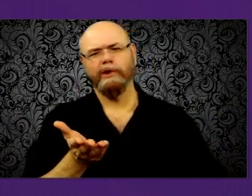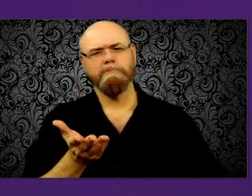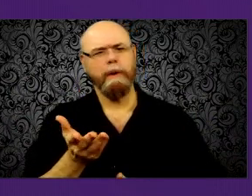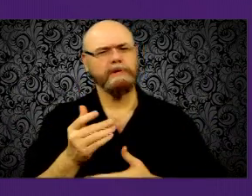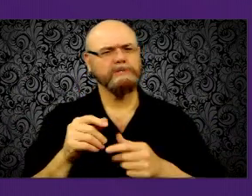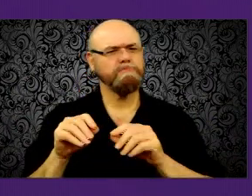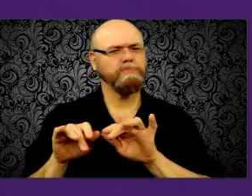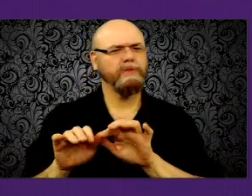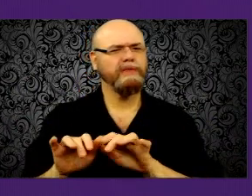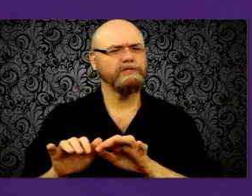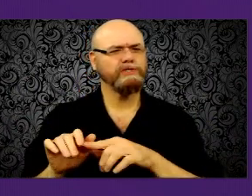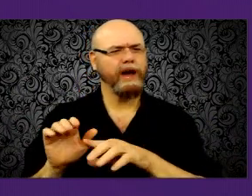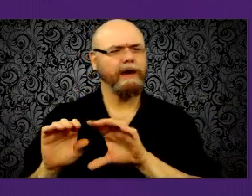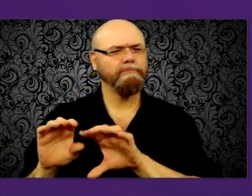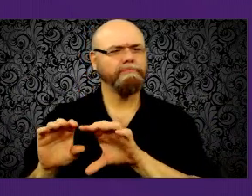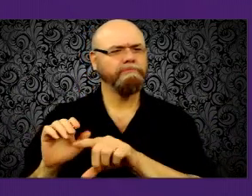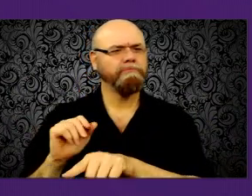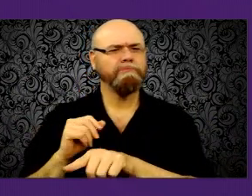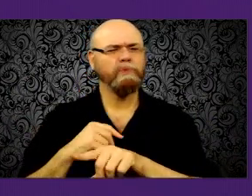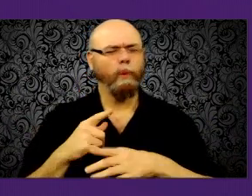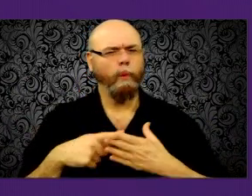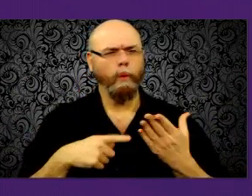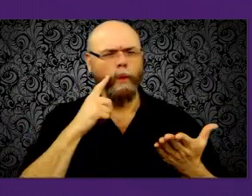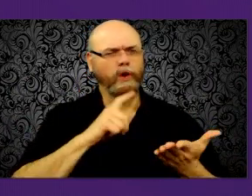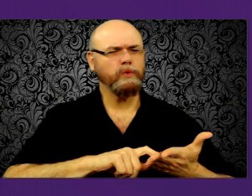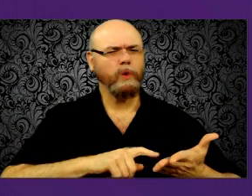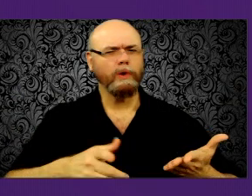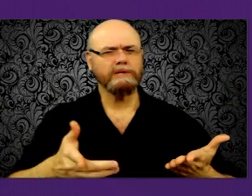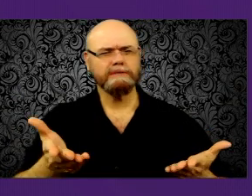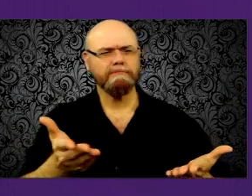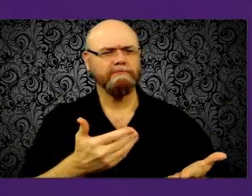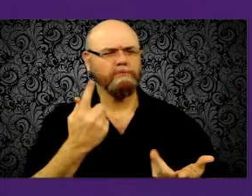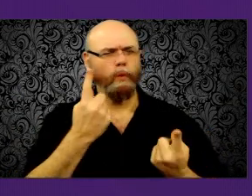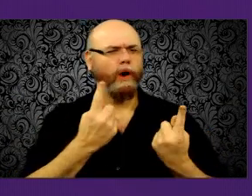What do you notice and wonder about this image?